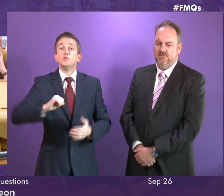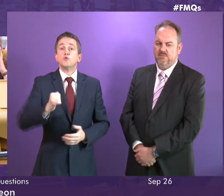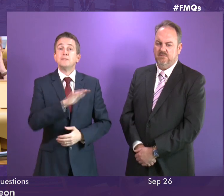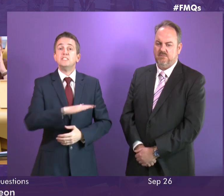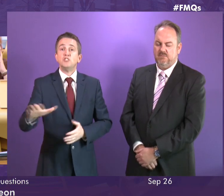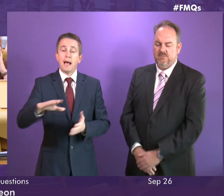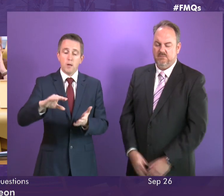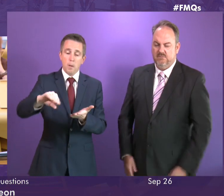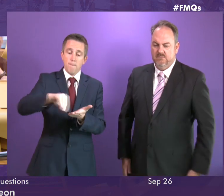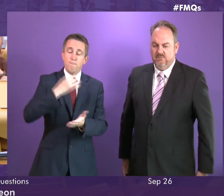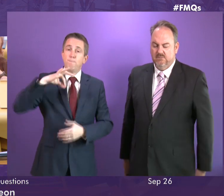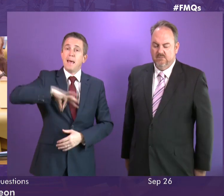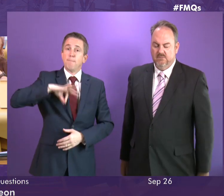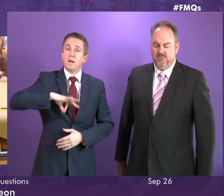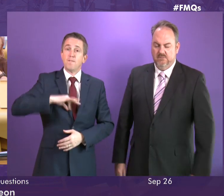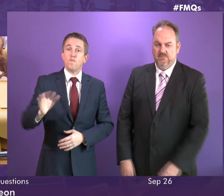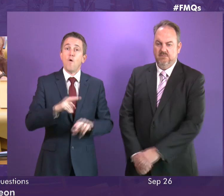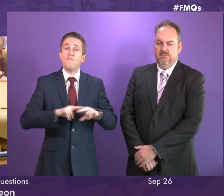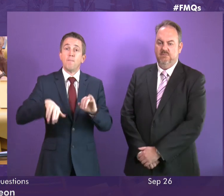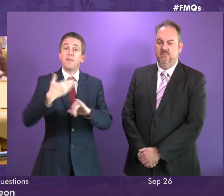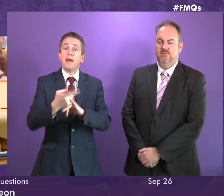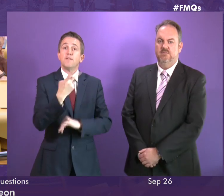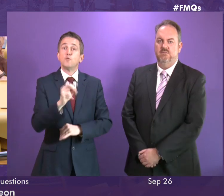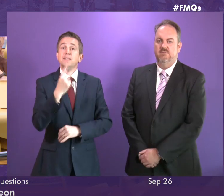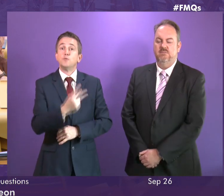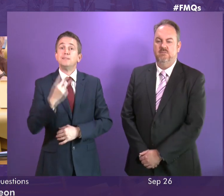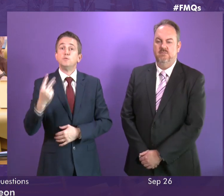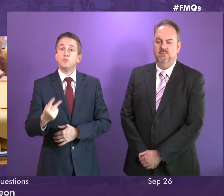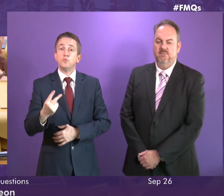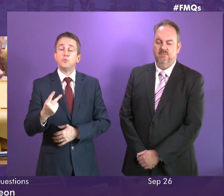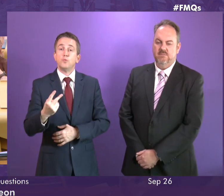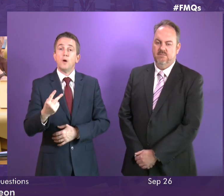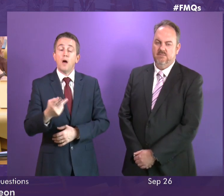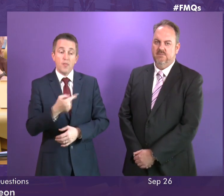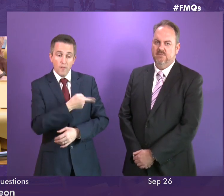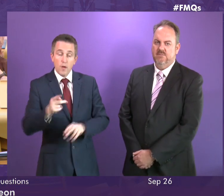payment for all eligible families, with early introduction by Christmas next year for families